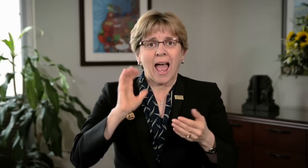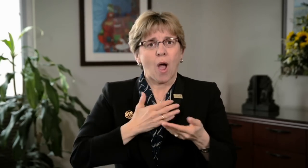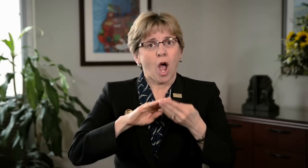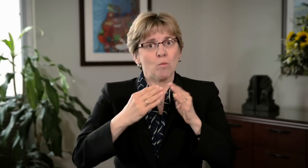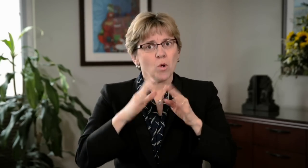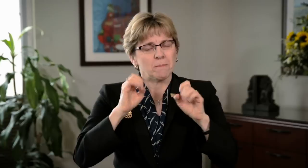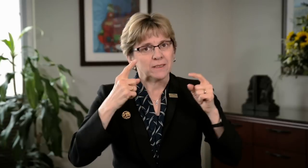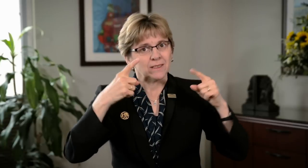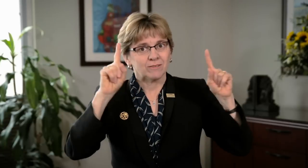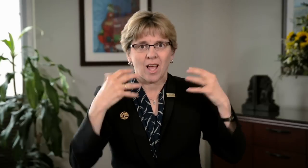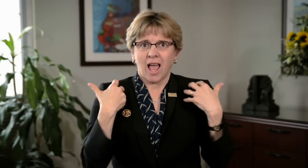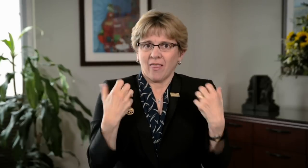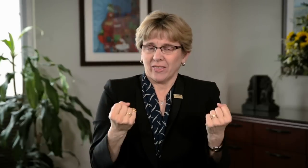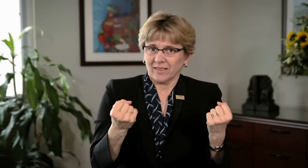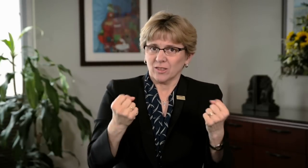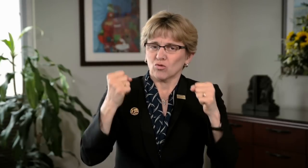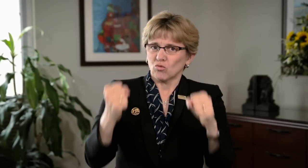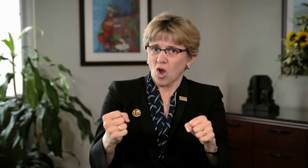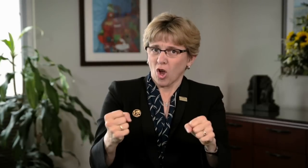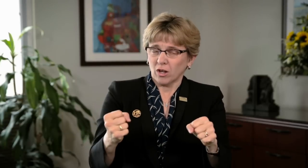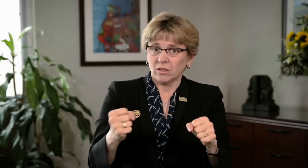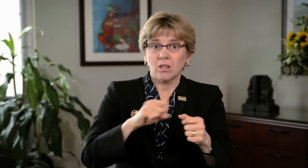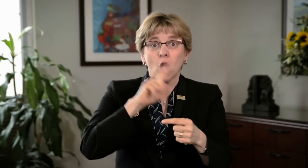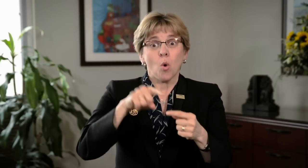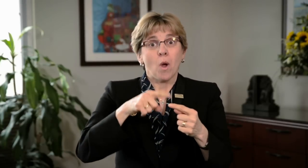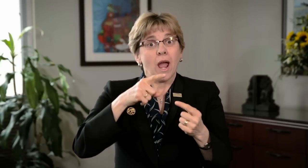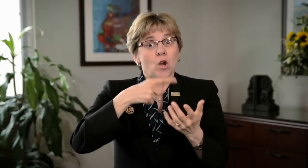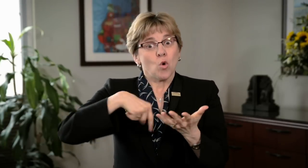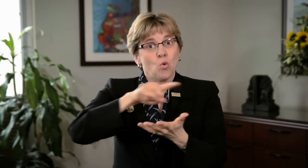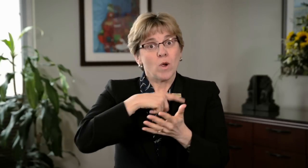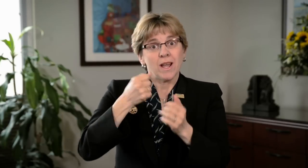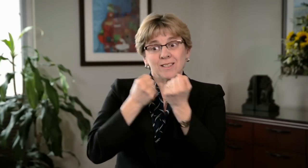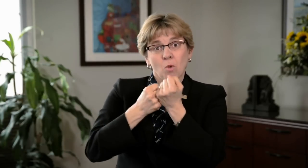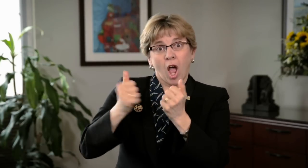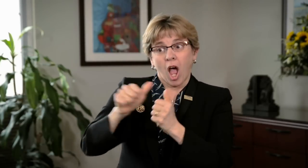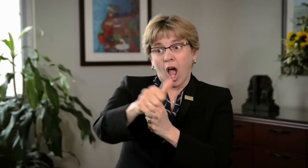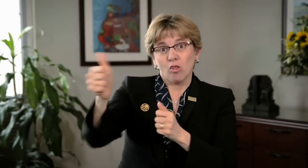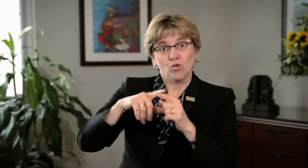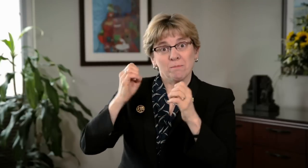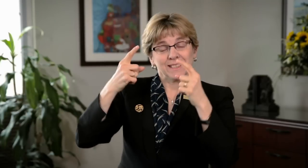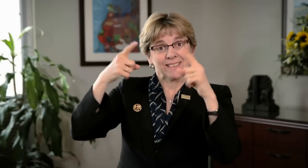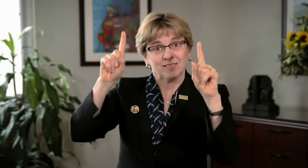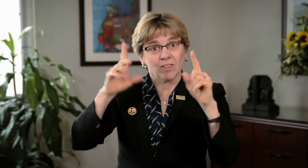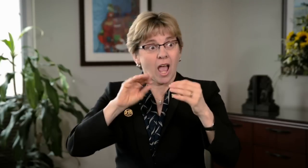And for our community to be healthy and strong. When we support others' successes,